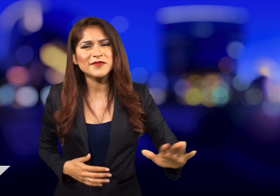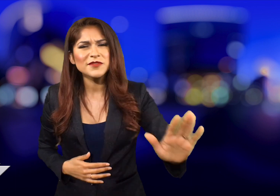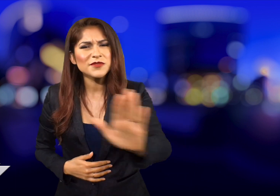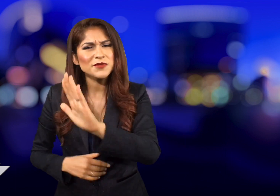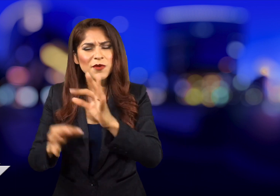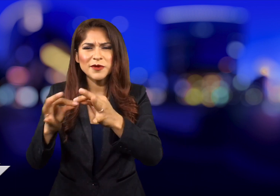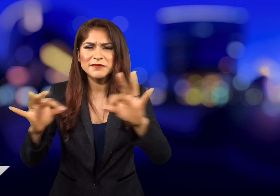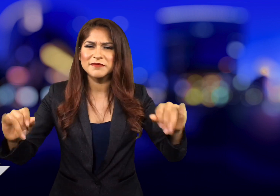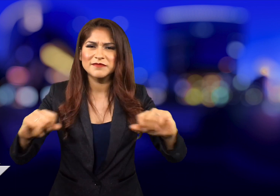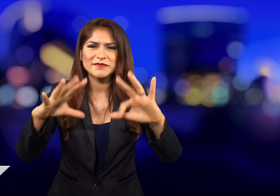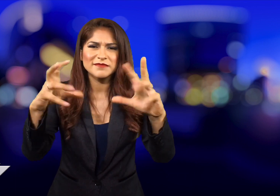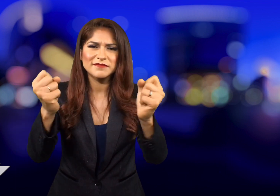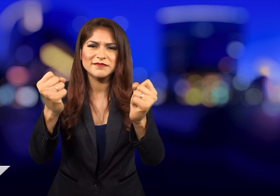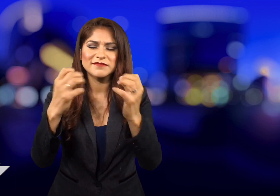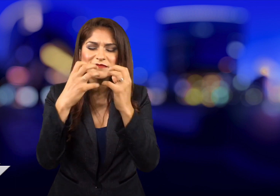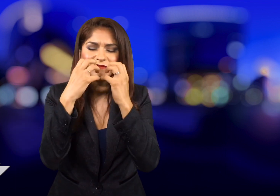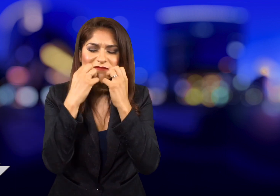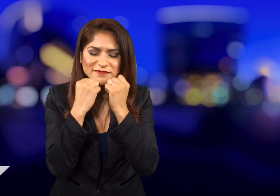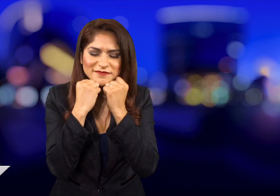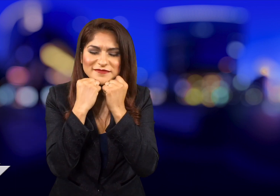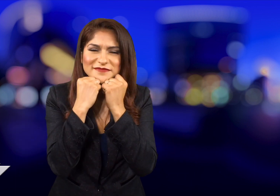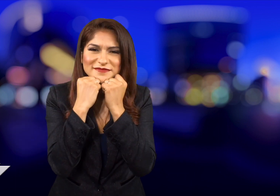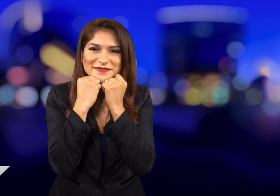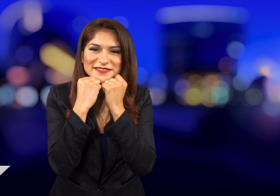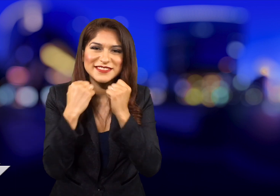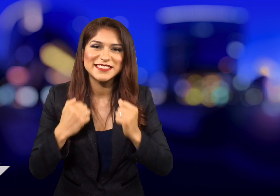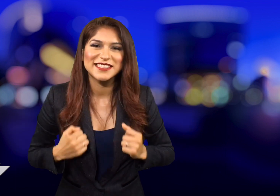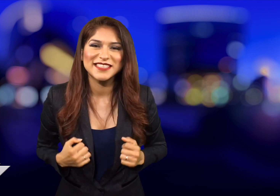Your language.